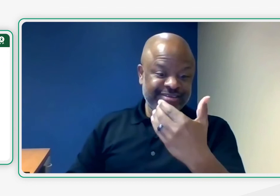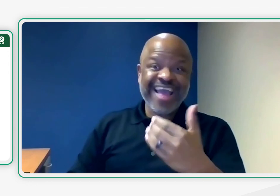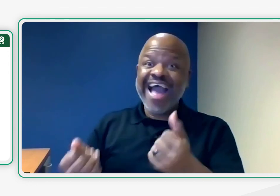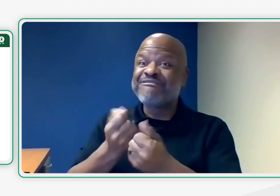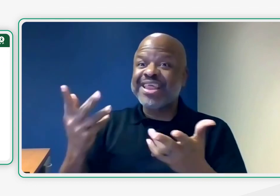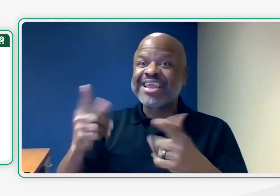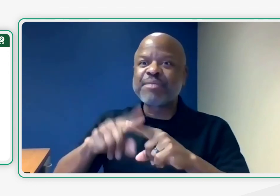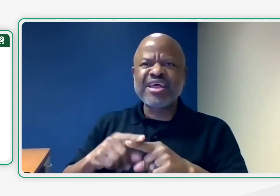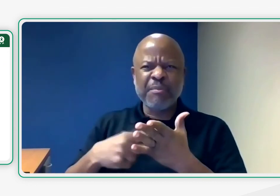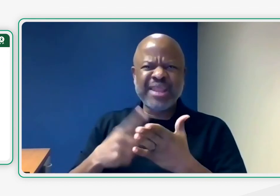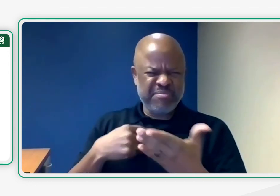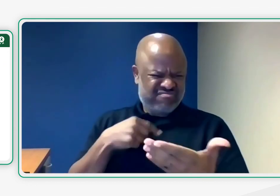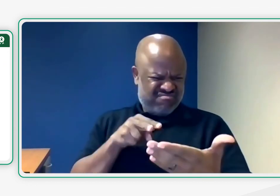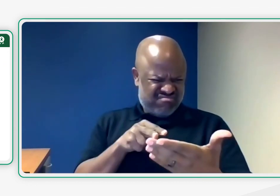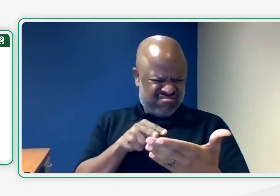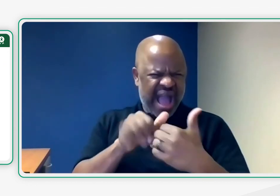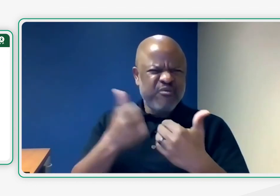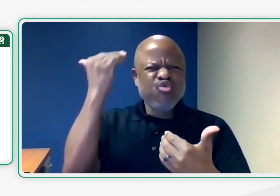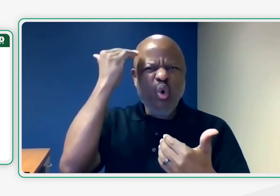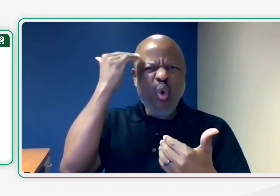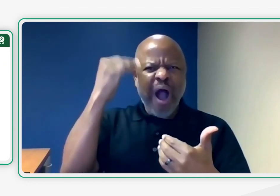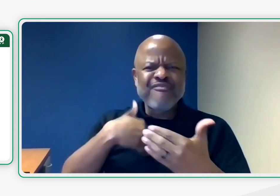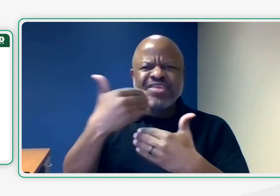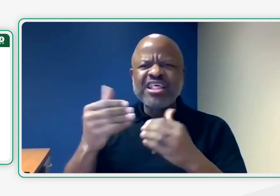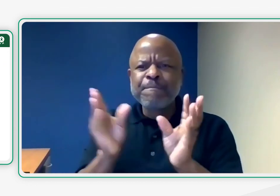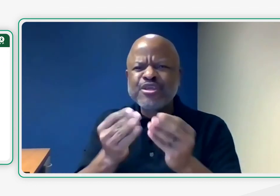LeBron James, posted on Instagram because the phone knows what I'm interested in.